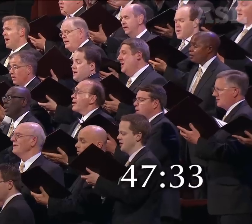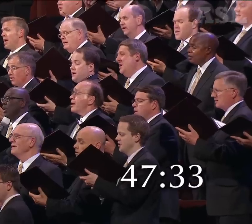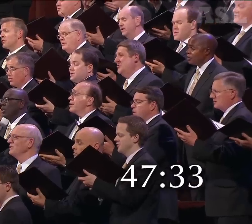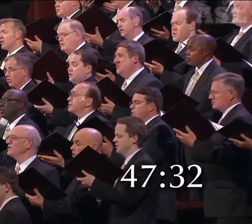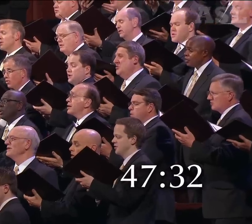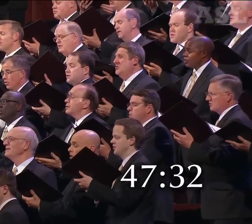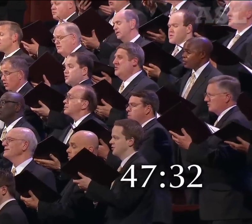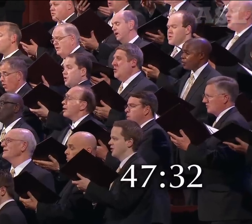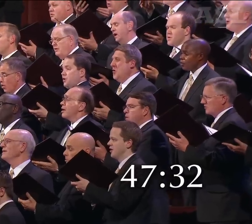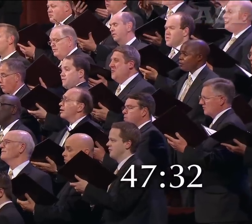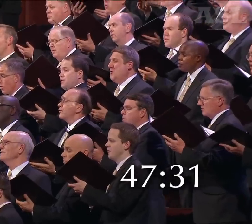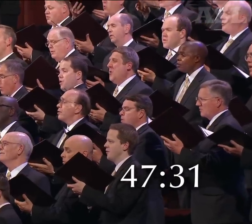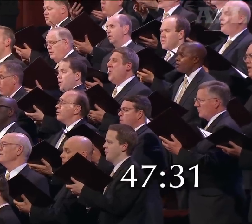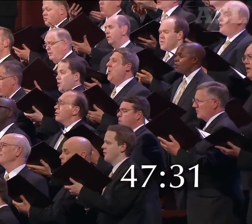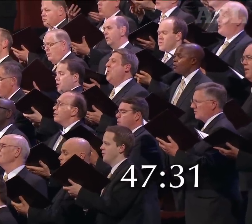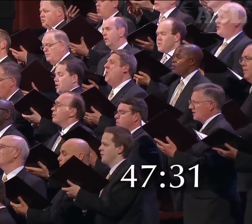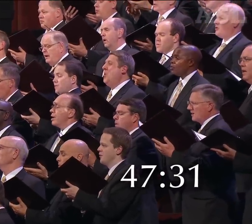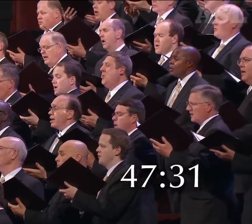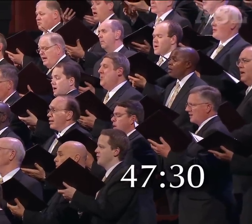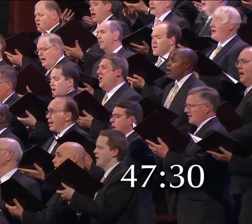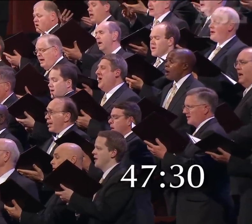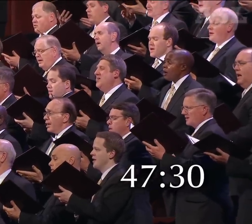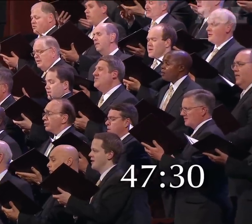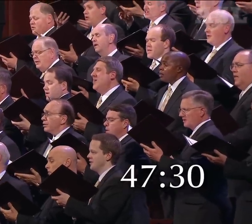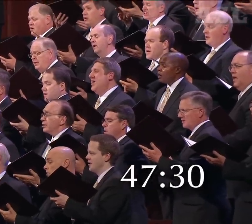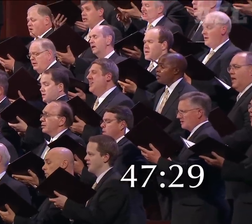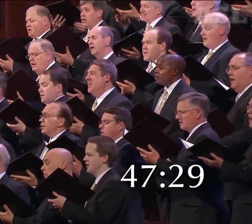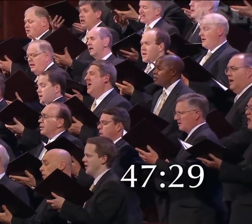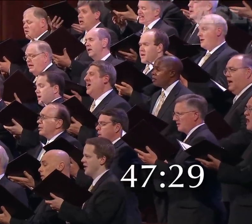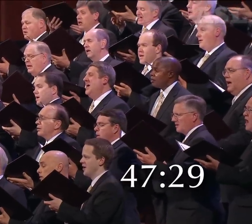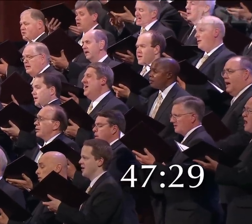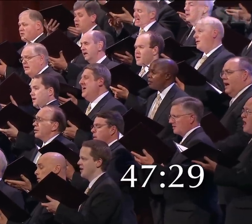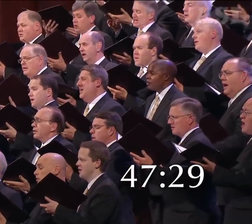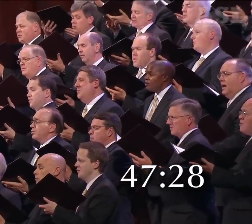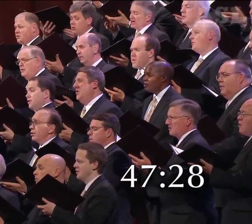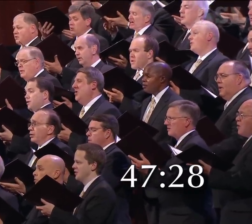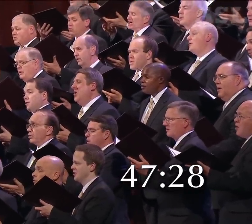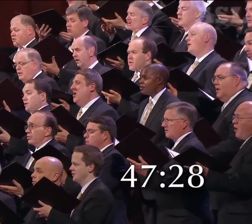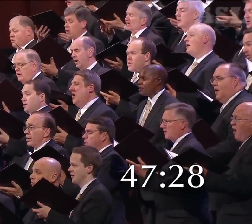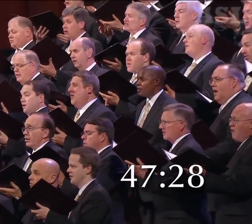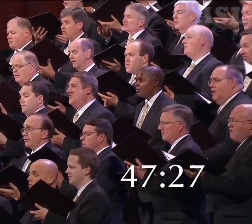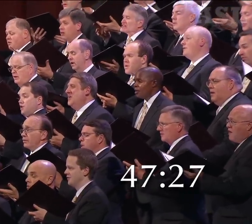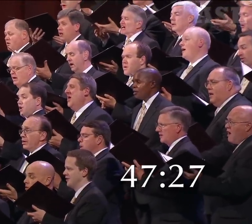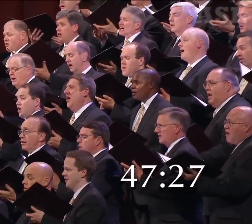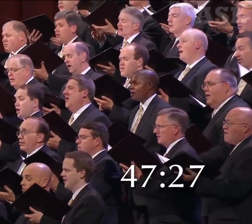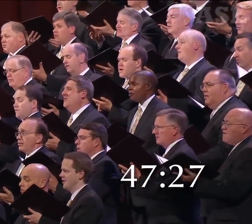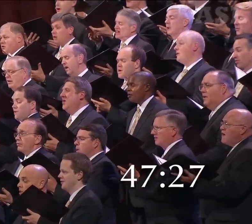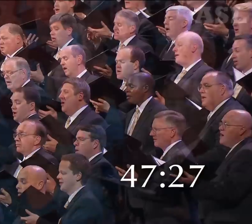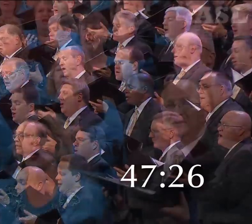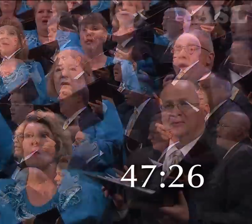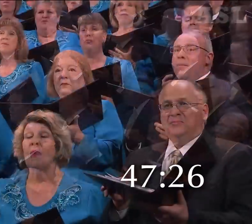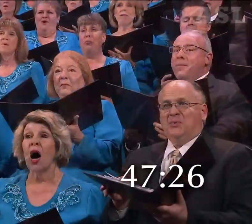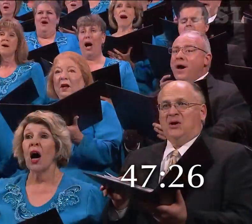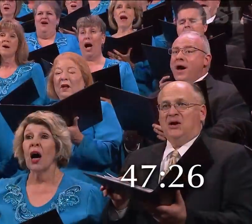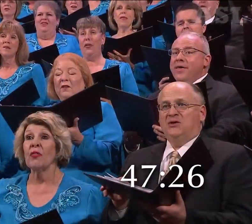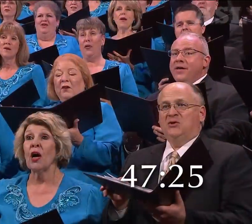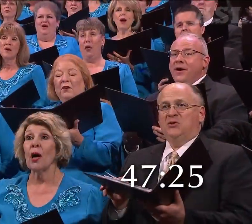THIS IS THE ENGLISH CLOSED CAPTION CHANNEL OF THE CHURCH OF JESUS CHRIST OF LATTER-DAY SAINTS.